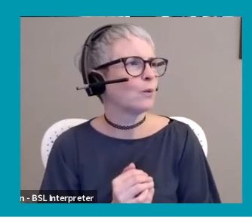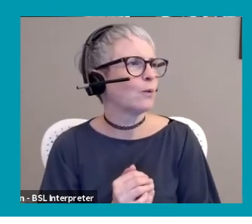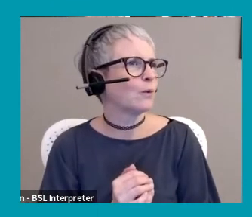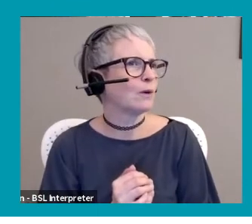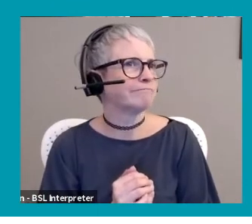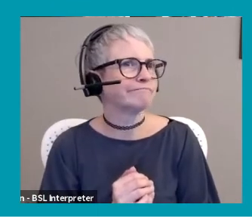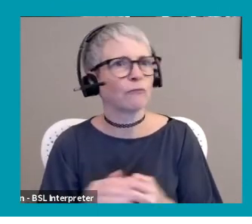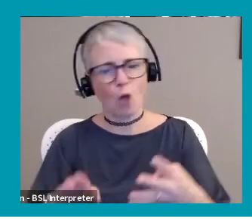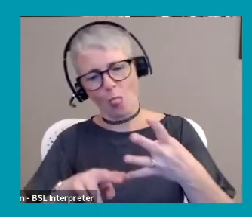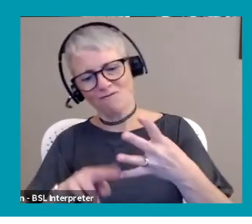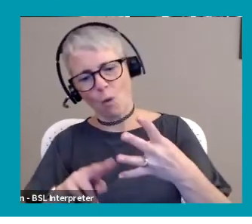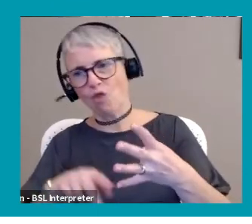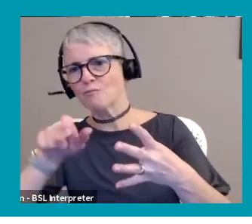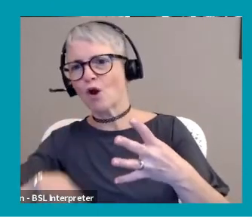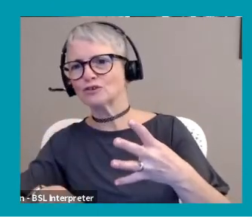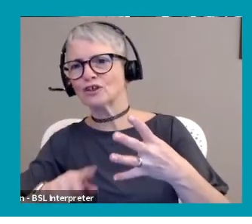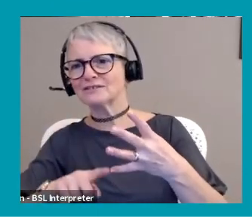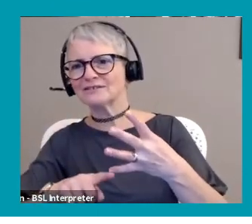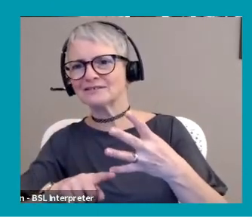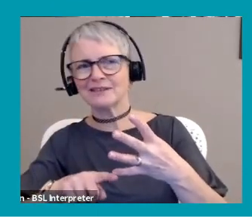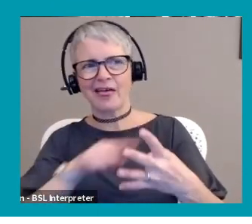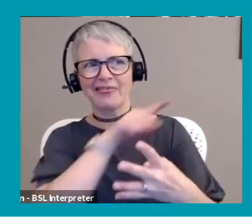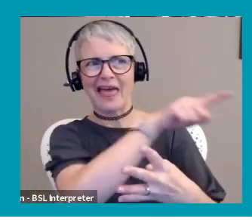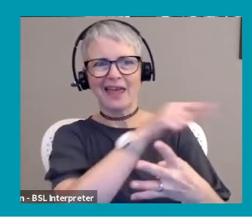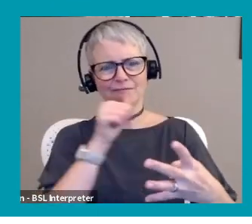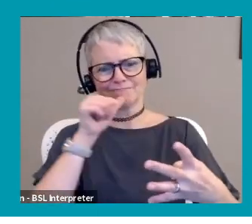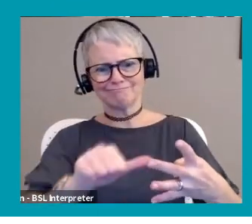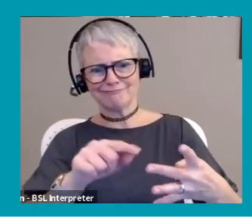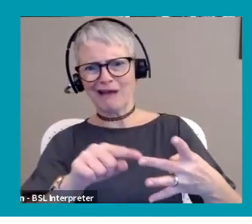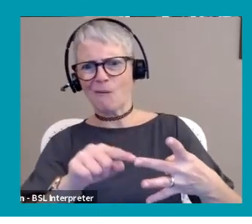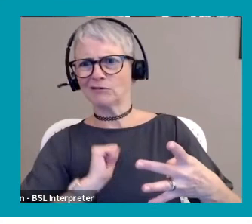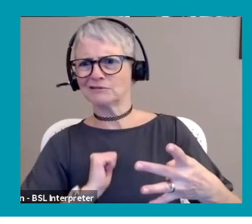interviewed that day and they fell in love with the first two, which is something that happens.